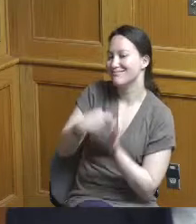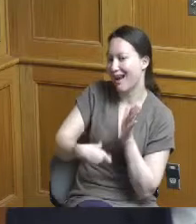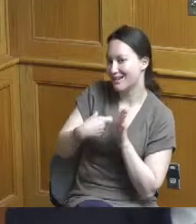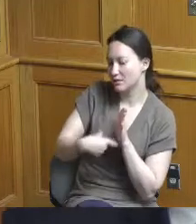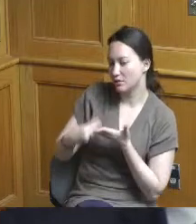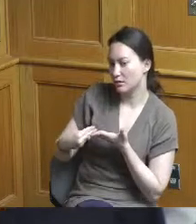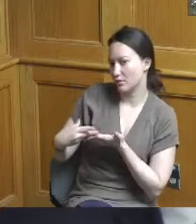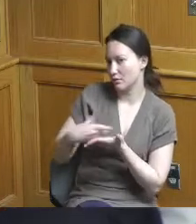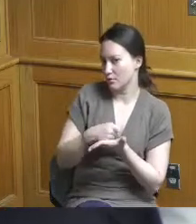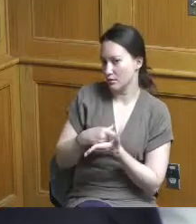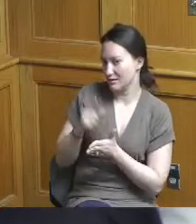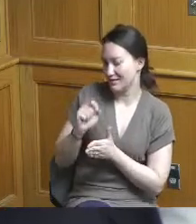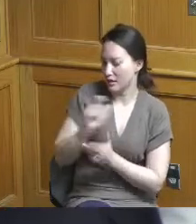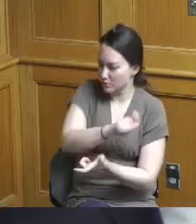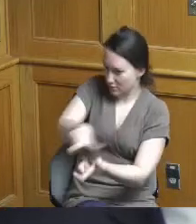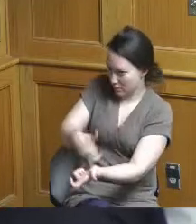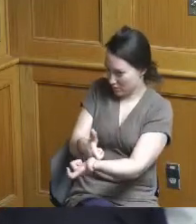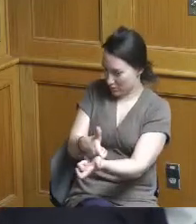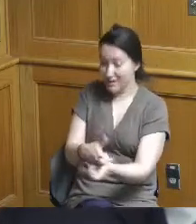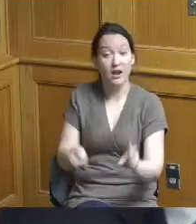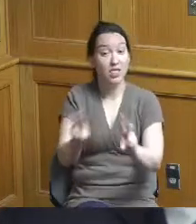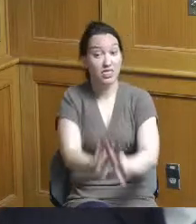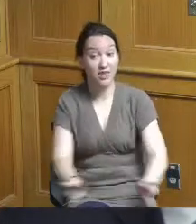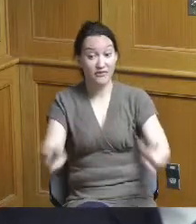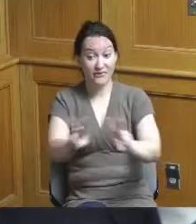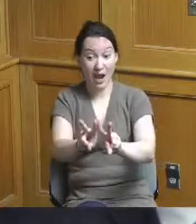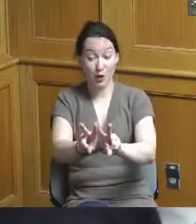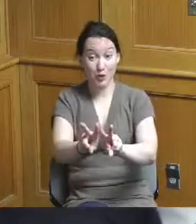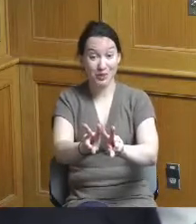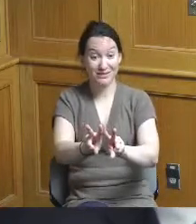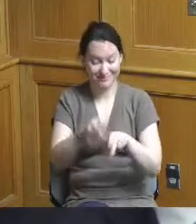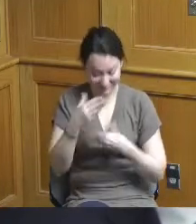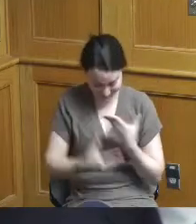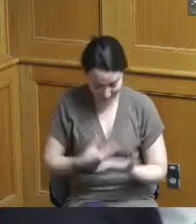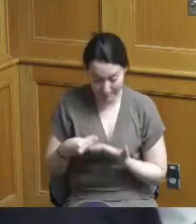source that backed this so the value the county received for the money that it paid